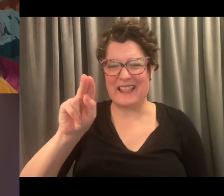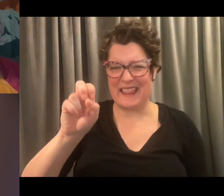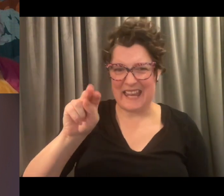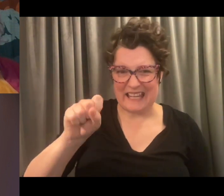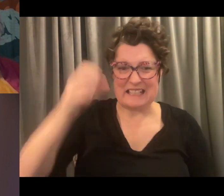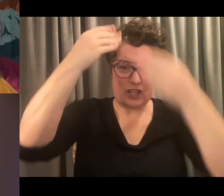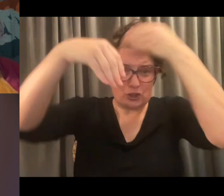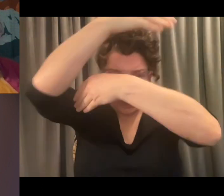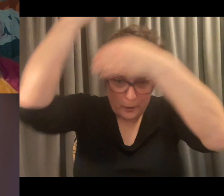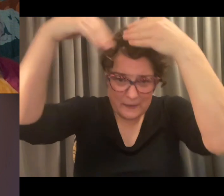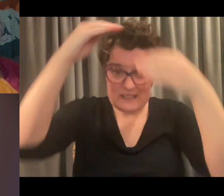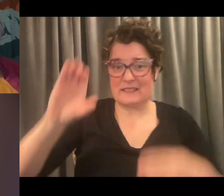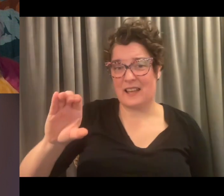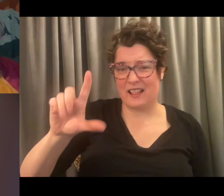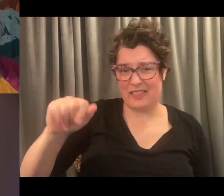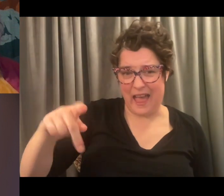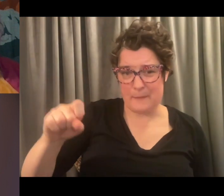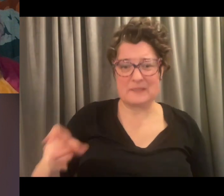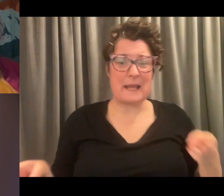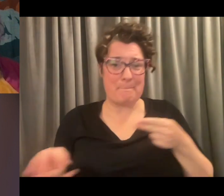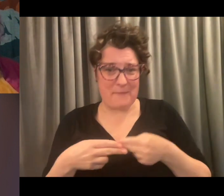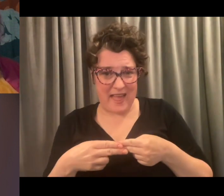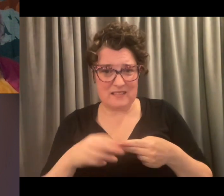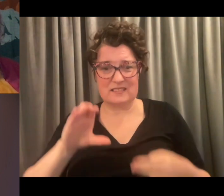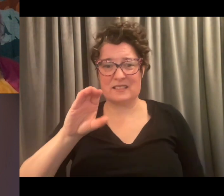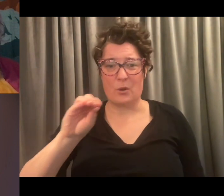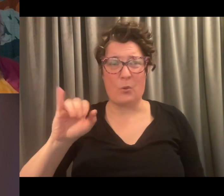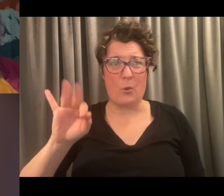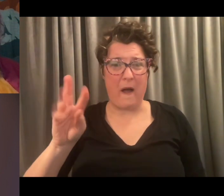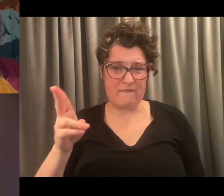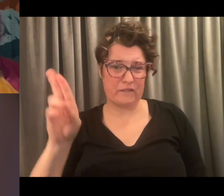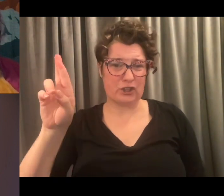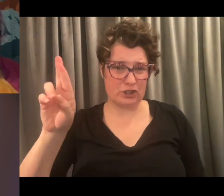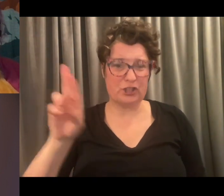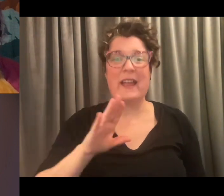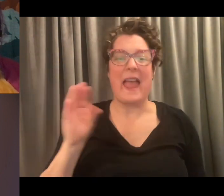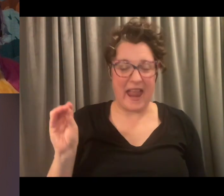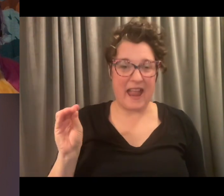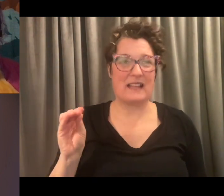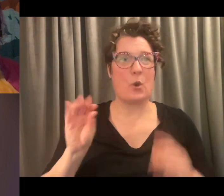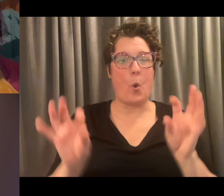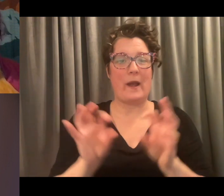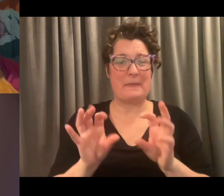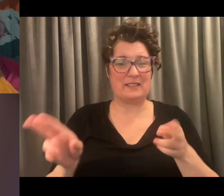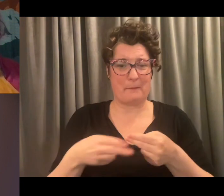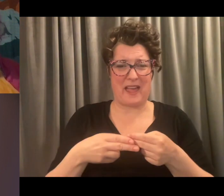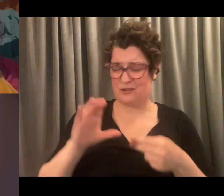belts, coiffeur and an ornamental belt. I don't know what coiffeur is. I would, I would have to look that up.